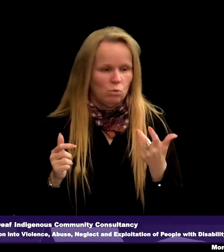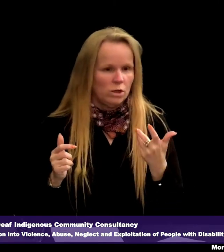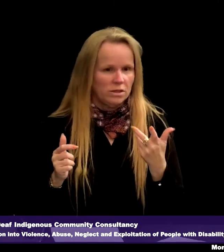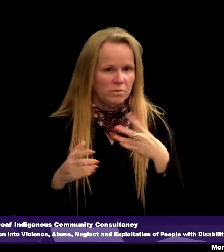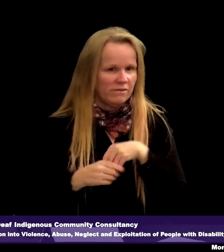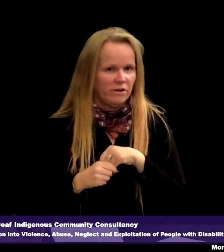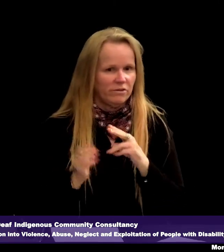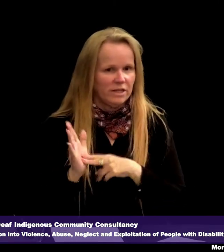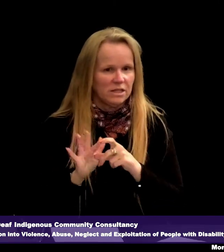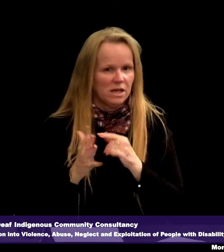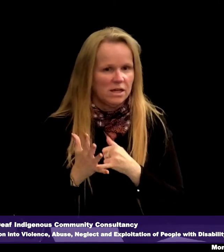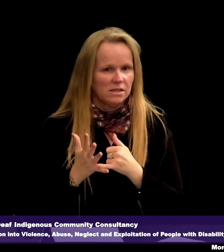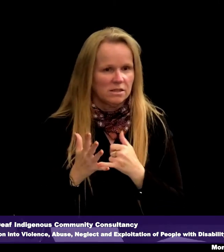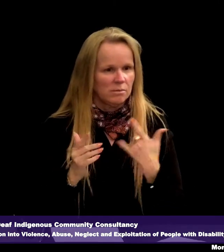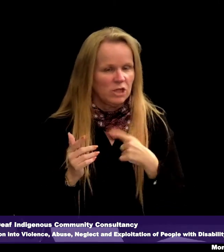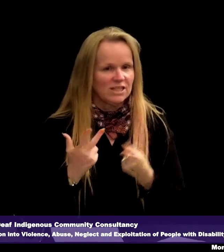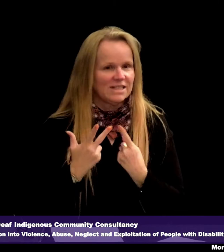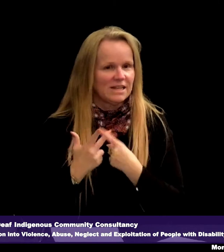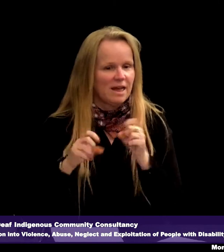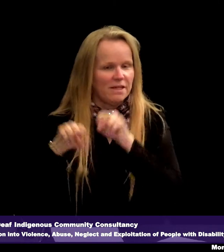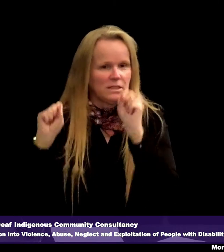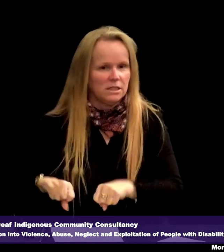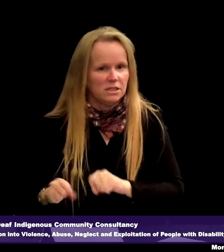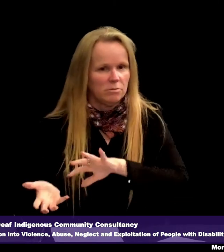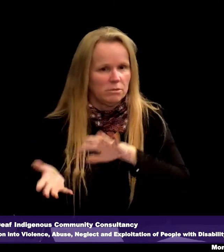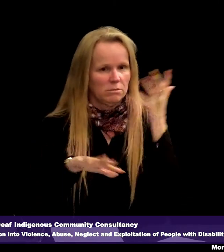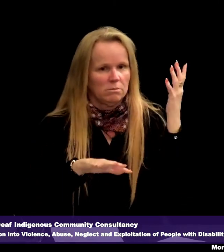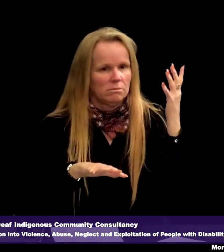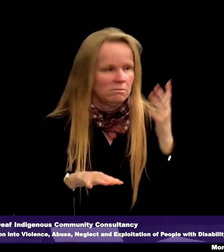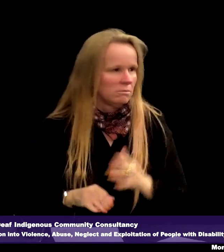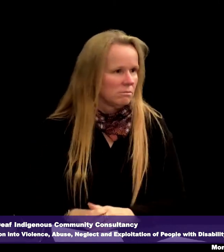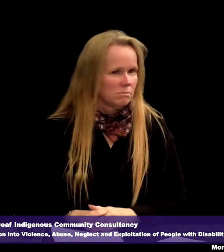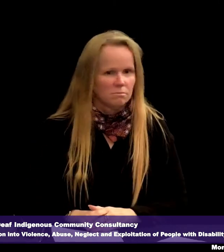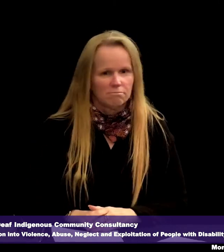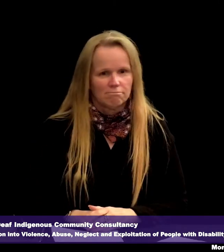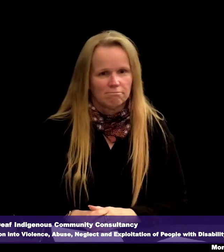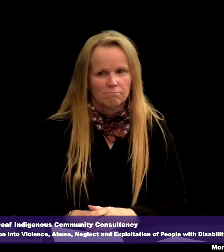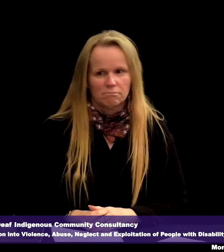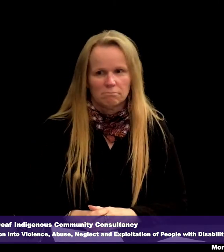I work don't want to be involved in the NDIS because it's just another system that's messed up for them and doesn't work for them.